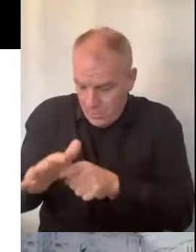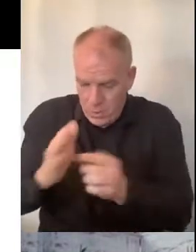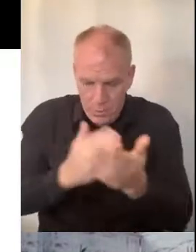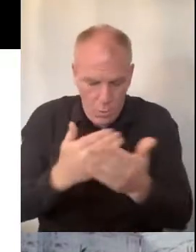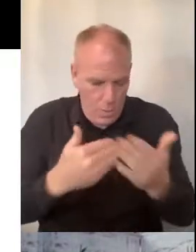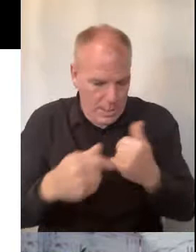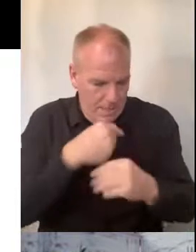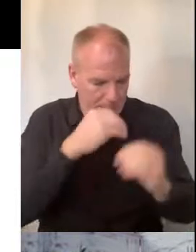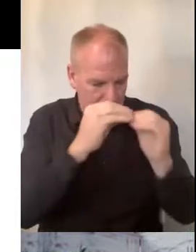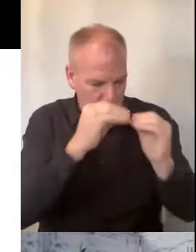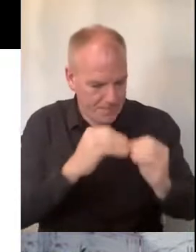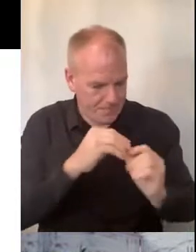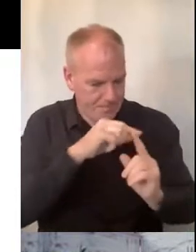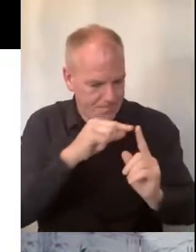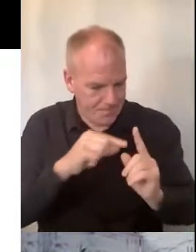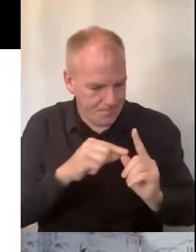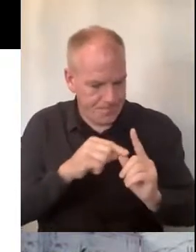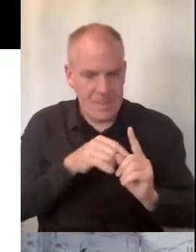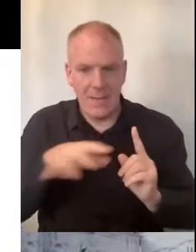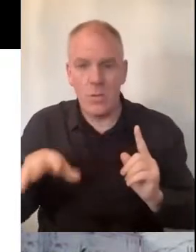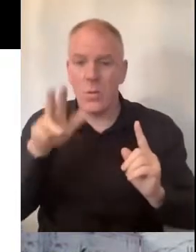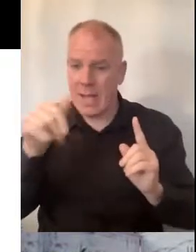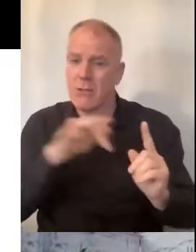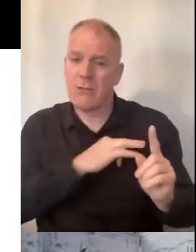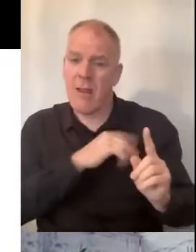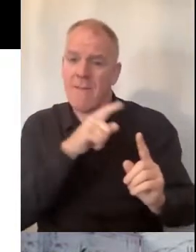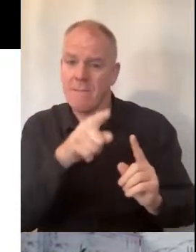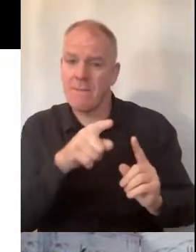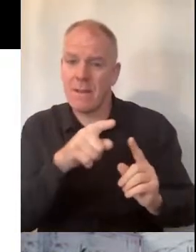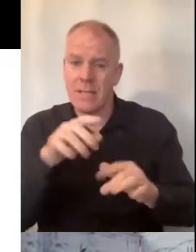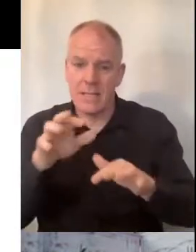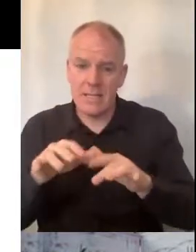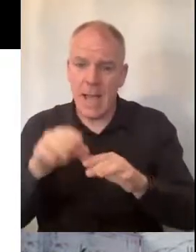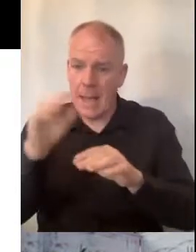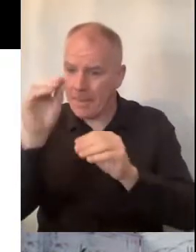uhm, you can keep this for yourself. You can type it in the chat if you want,